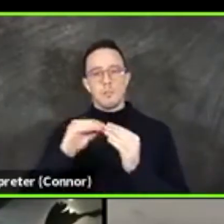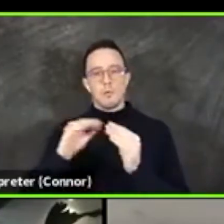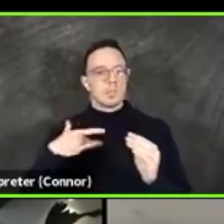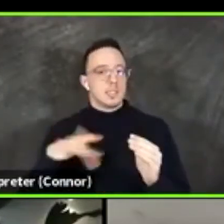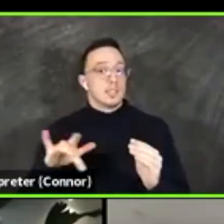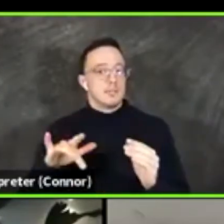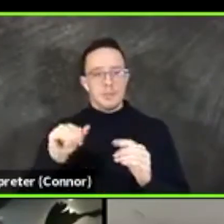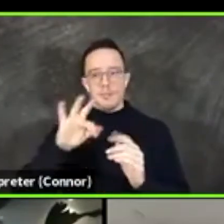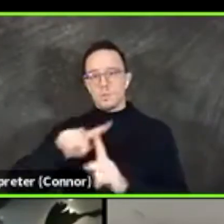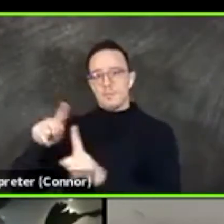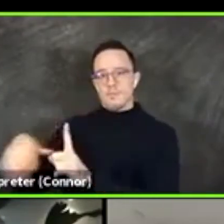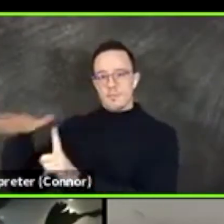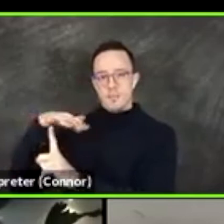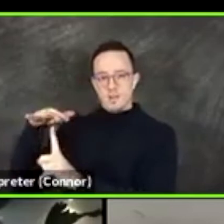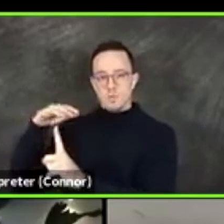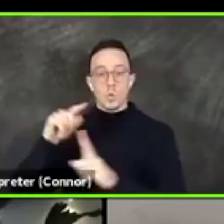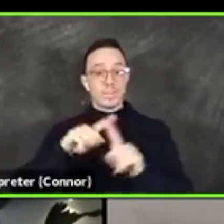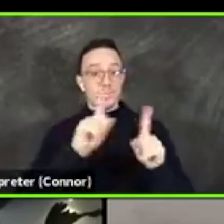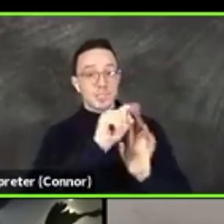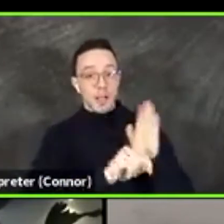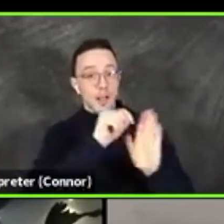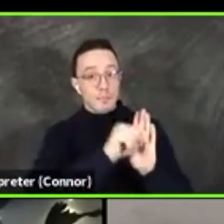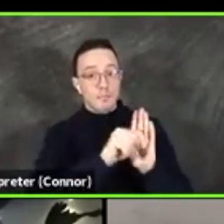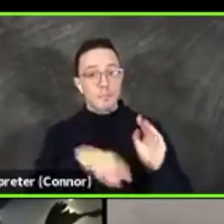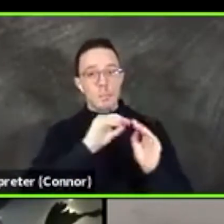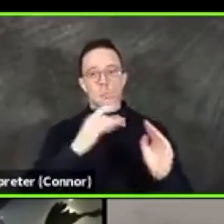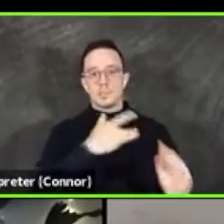AT OTHER TIMES, I MIGHT HAVE BEEN MORE SENSITIVE TO.